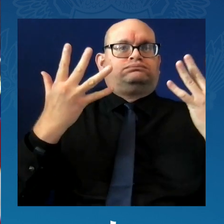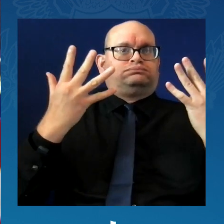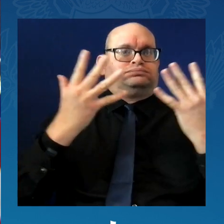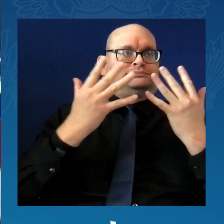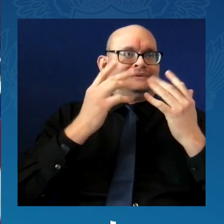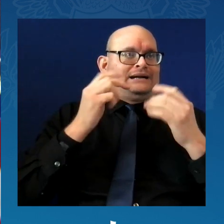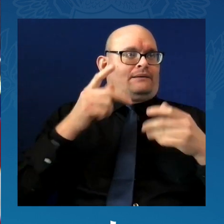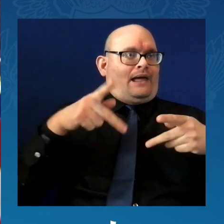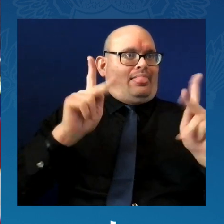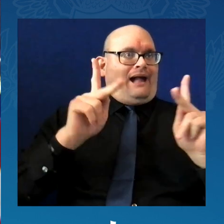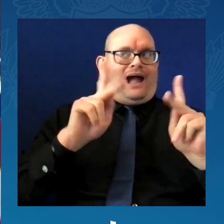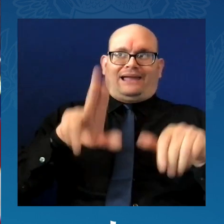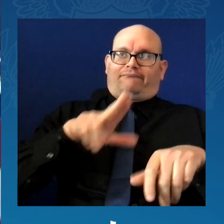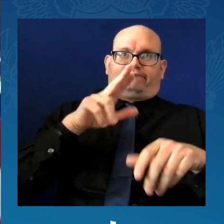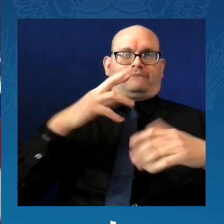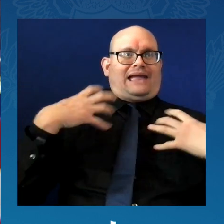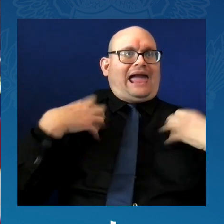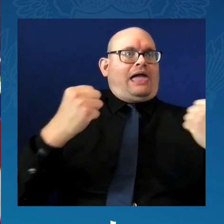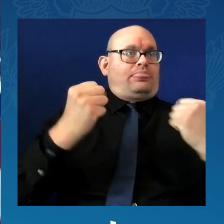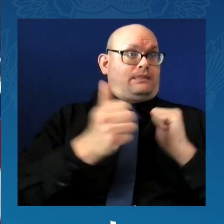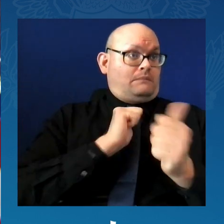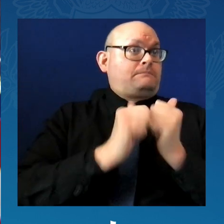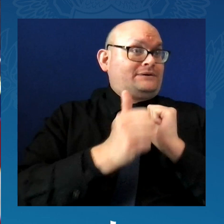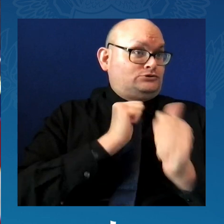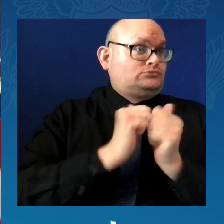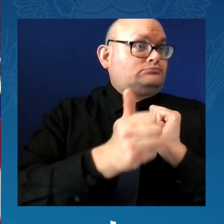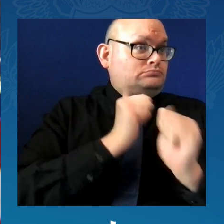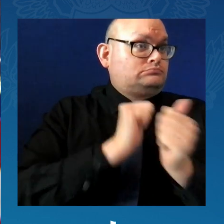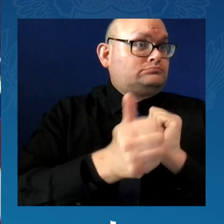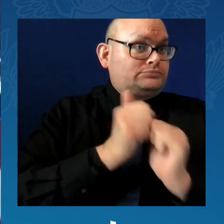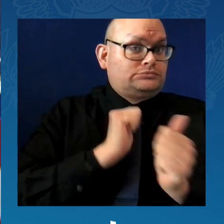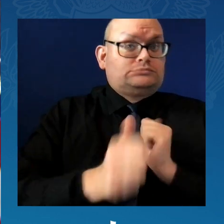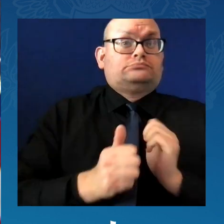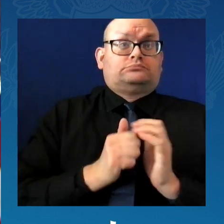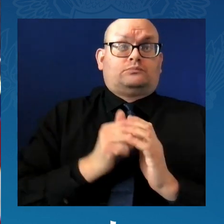They will reinforce the sources of America's global strength,